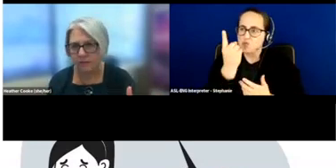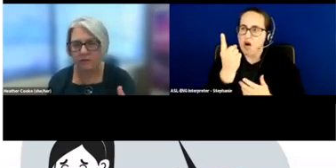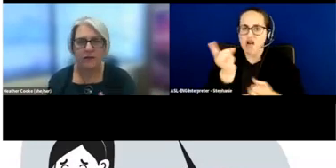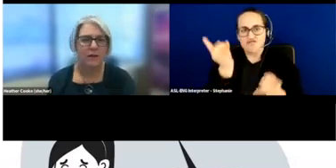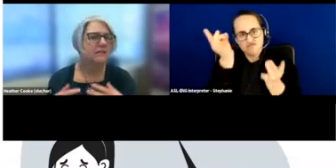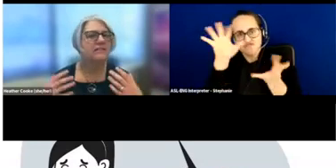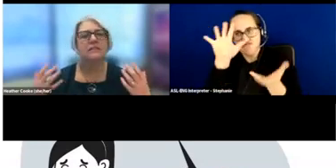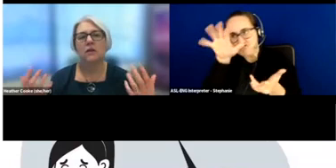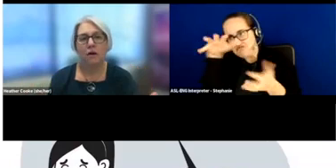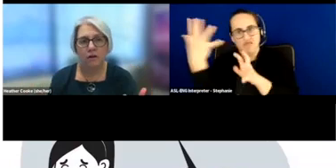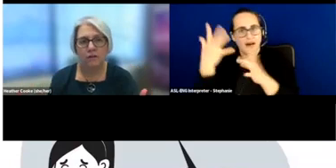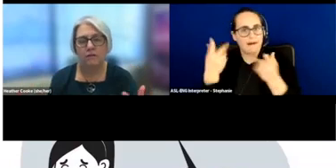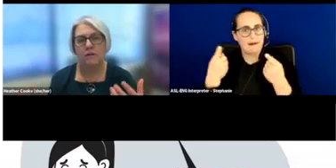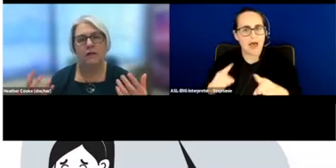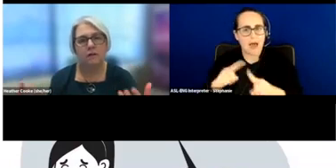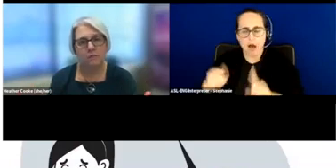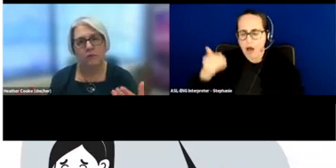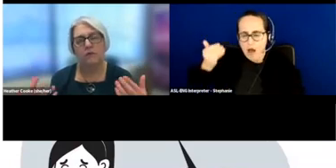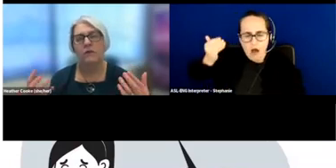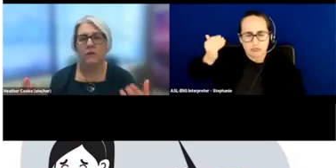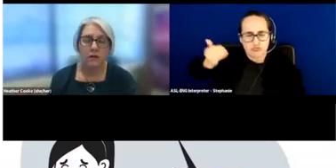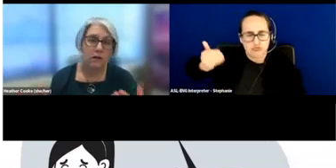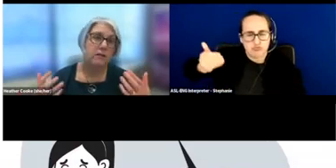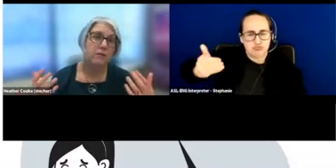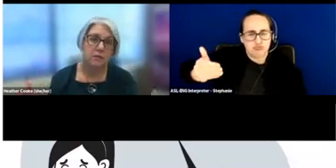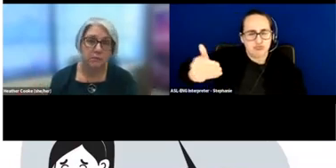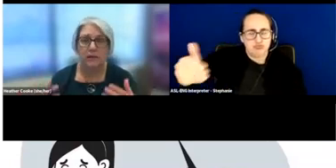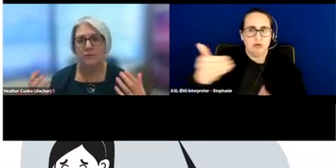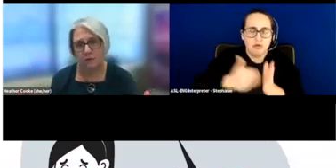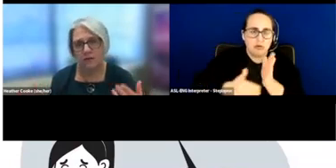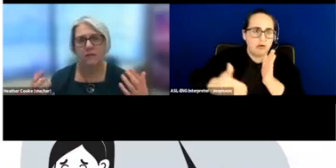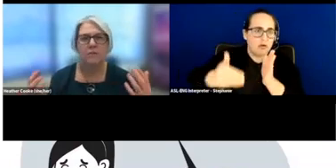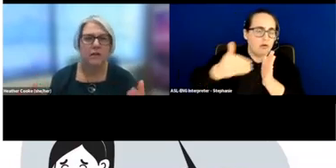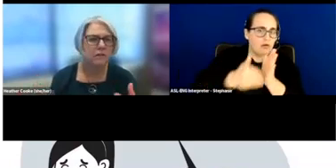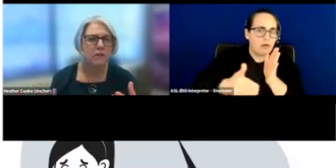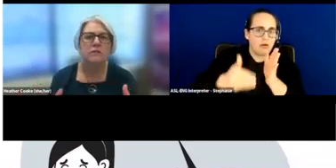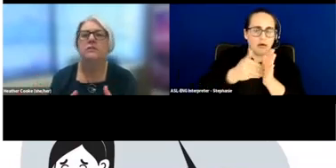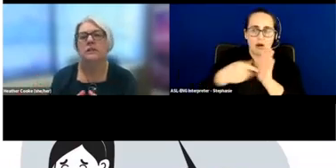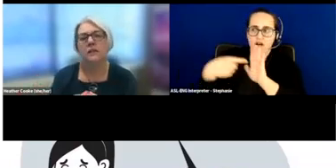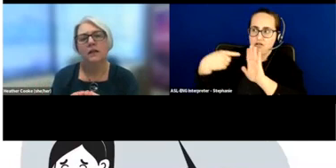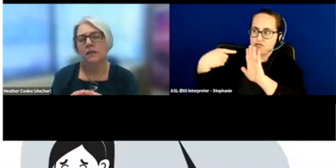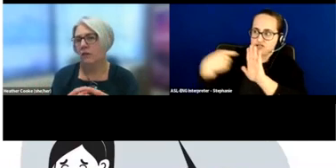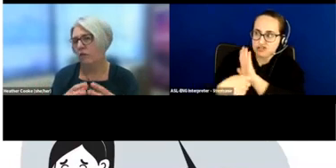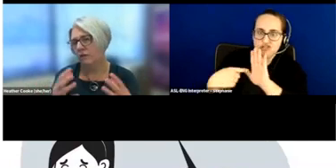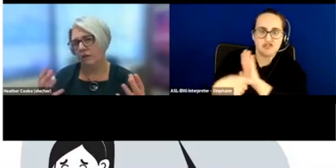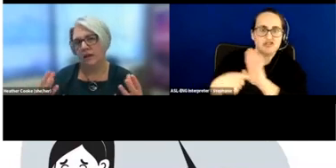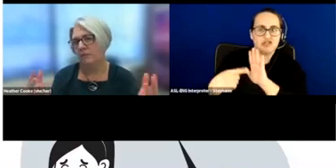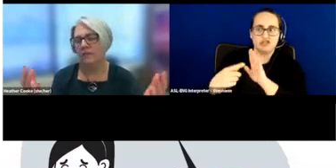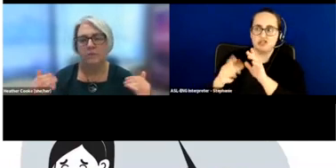event, but just this constant exposure to concept of blame, to criticism and exclusion. There overtime